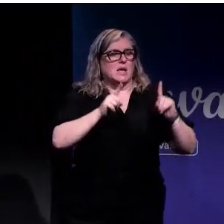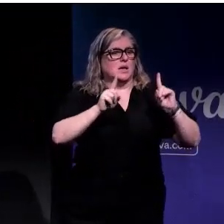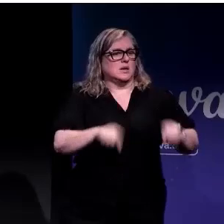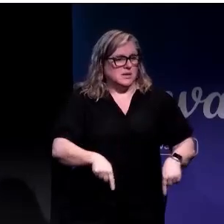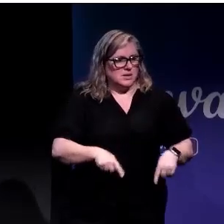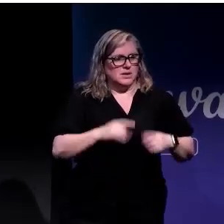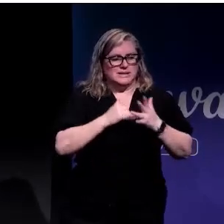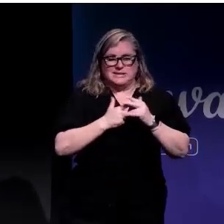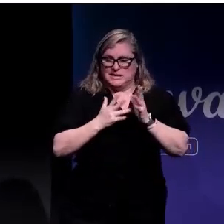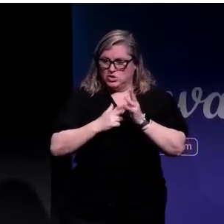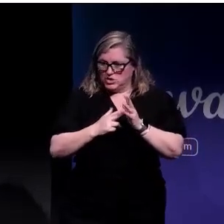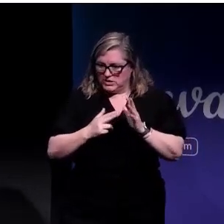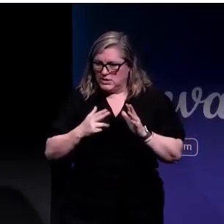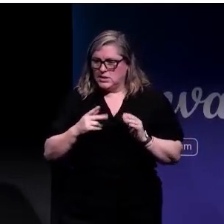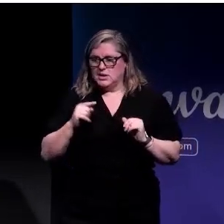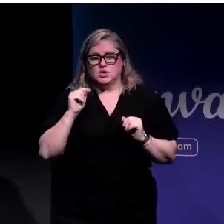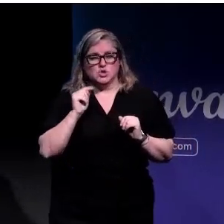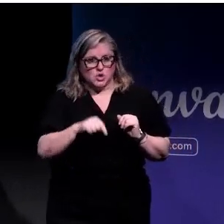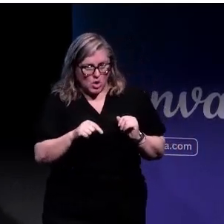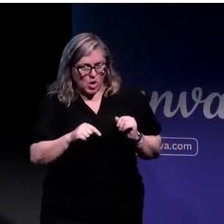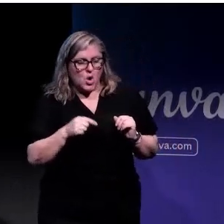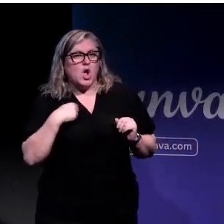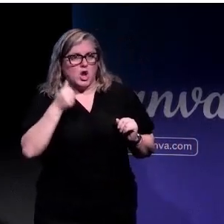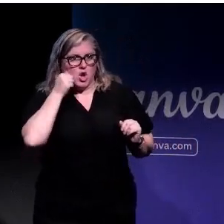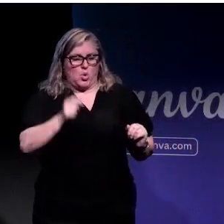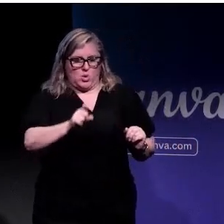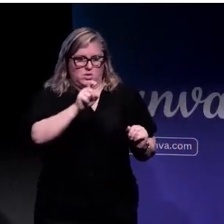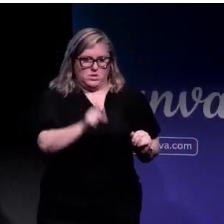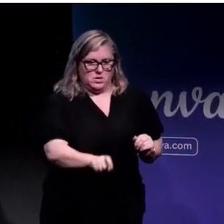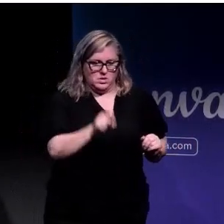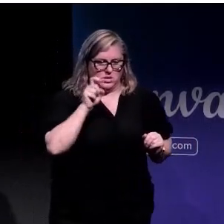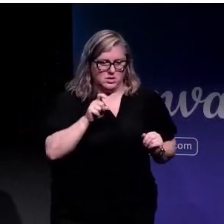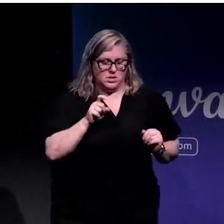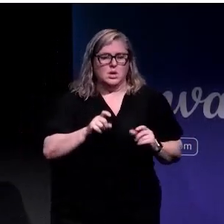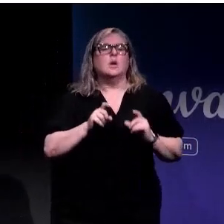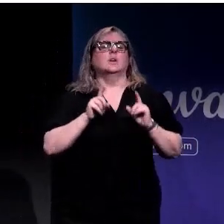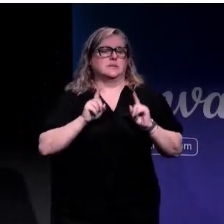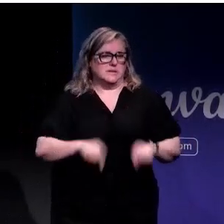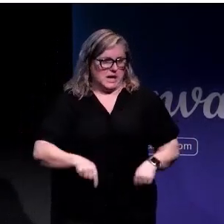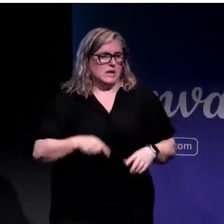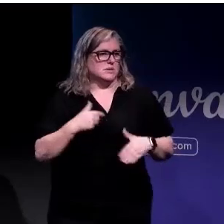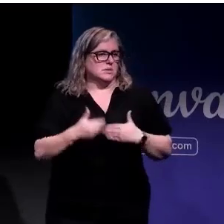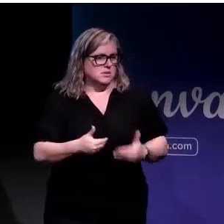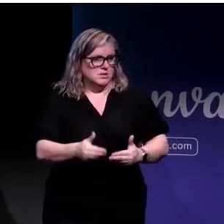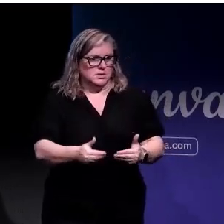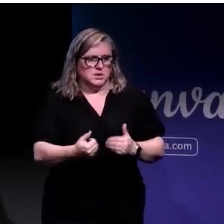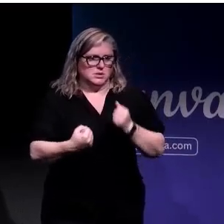Right, so clients know, as soon as they hit that button, that session is starting, they're going to get support straight away.